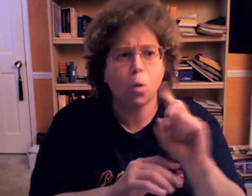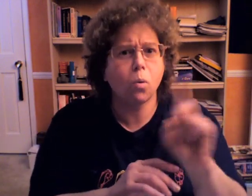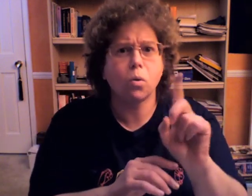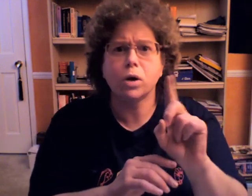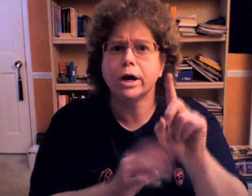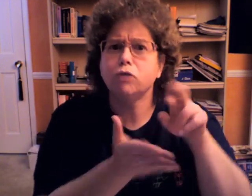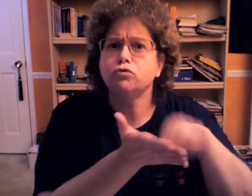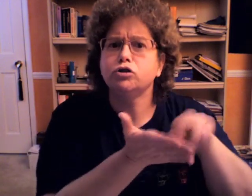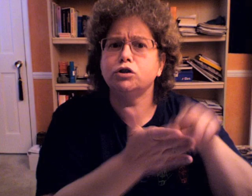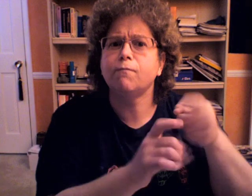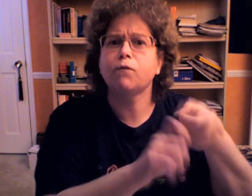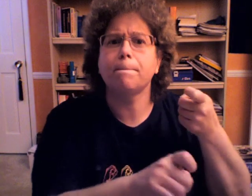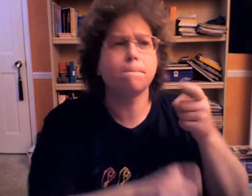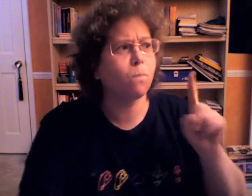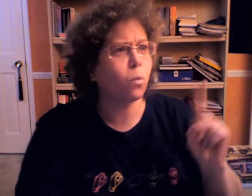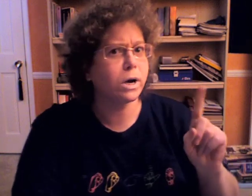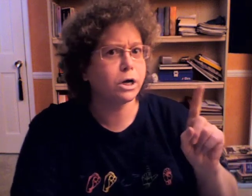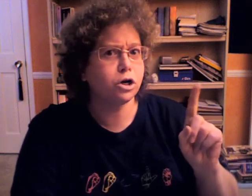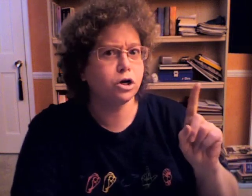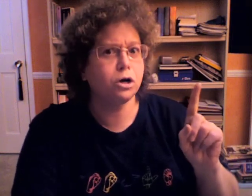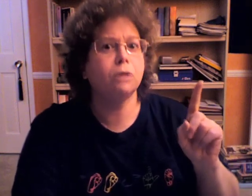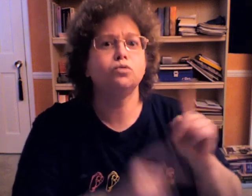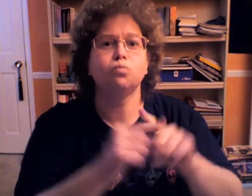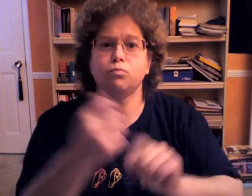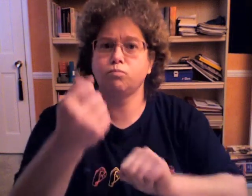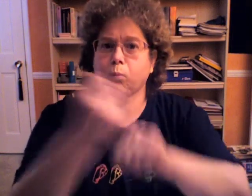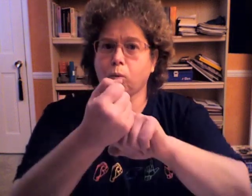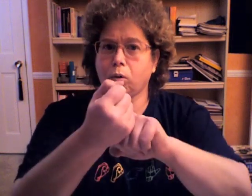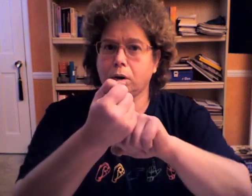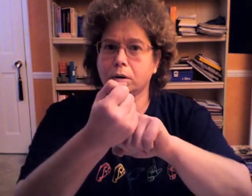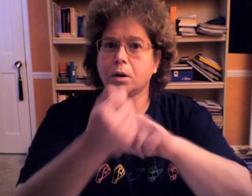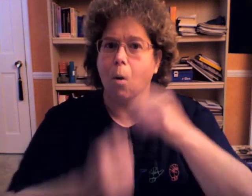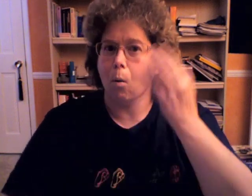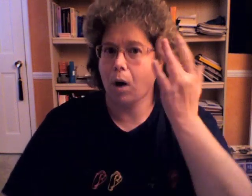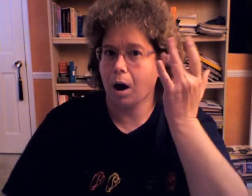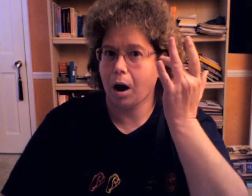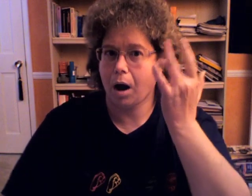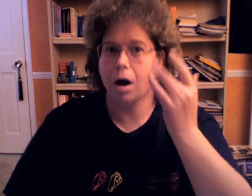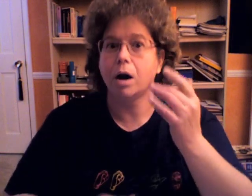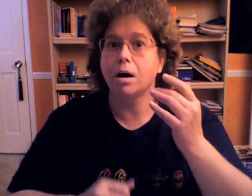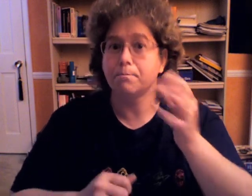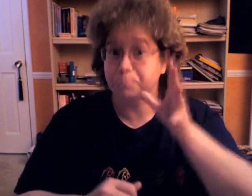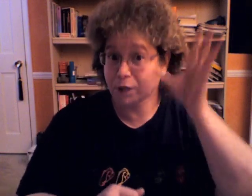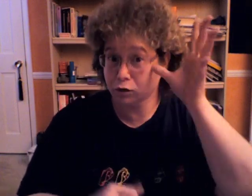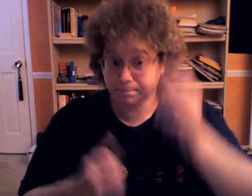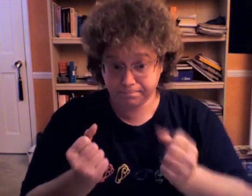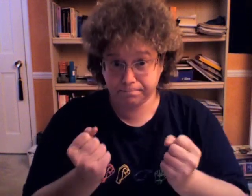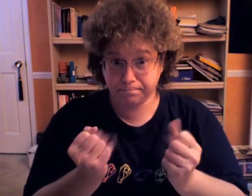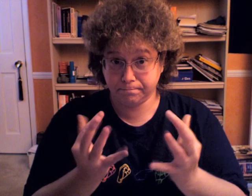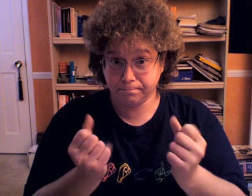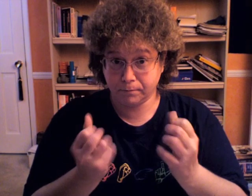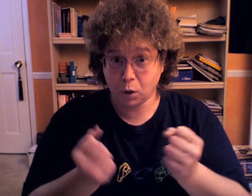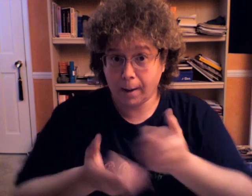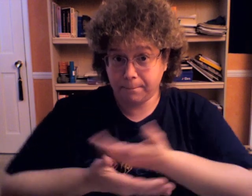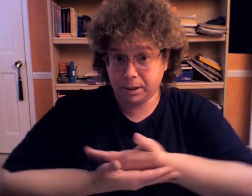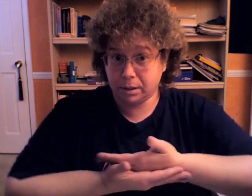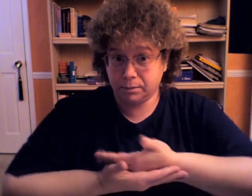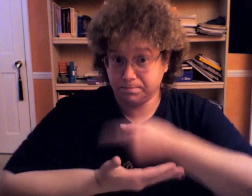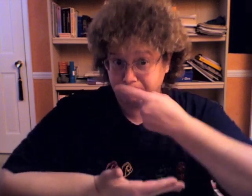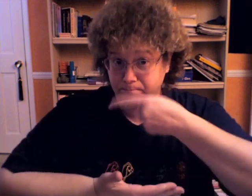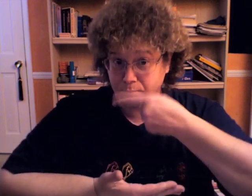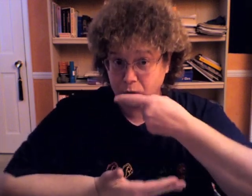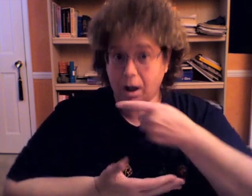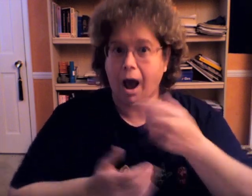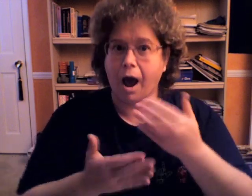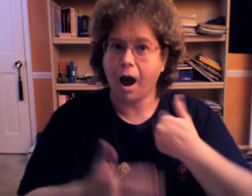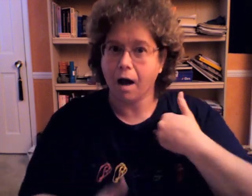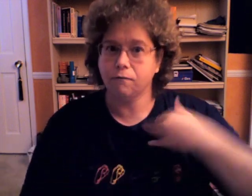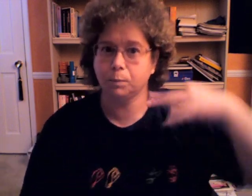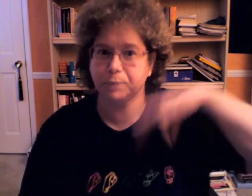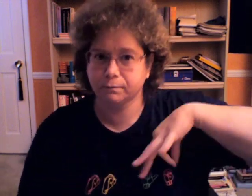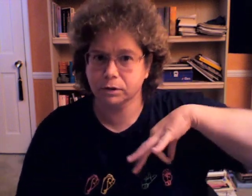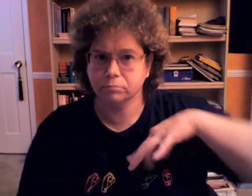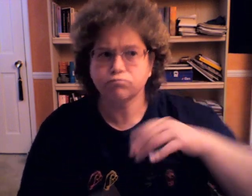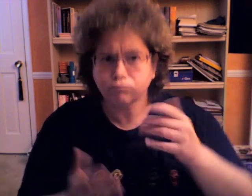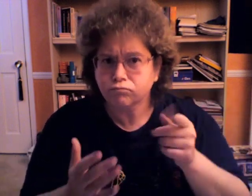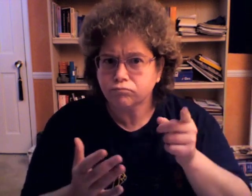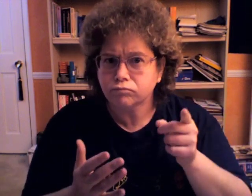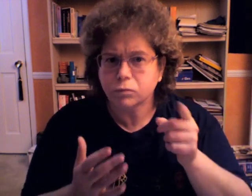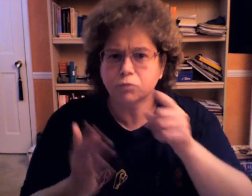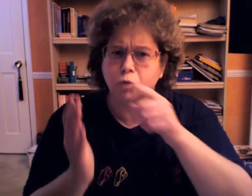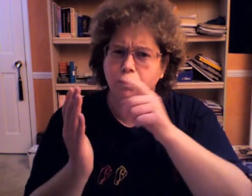that supports the statement and benefits of why parents should use sign language with their hearing babies.